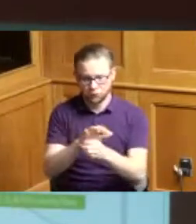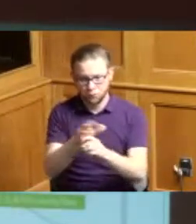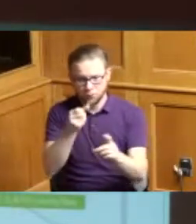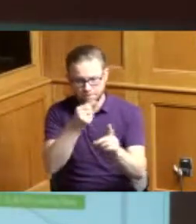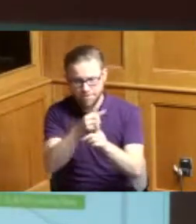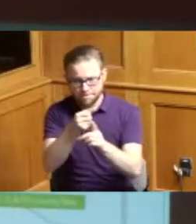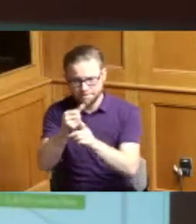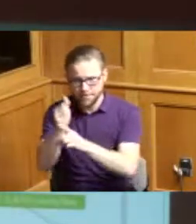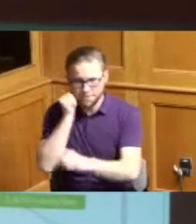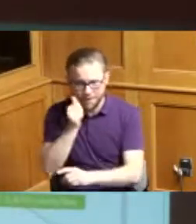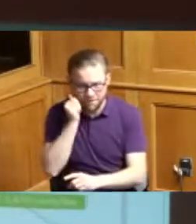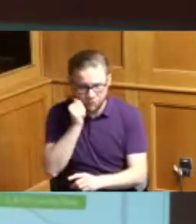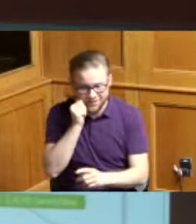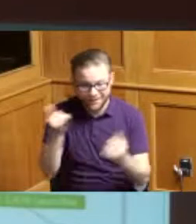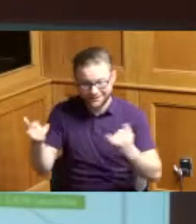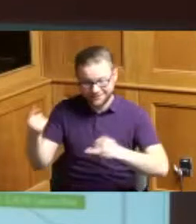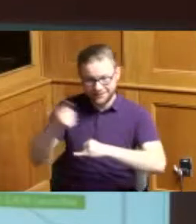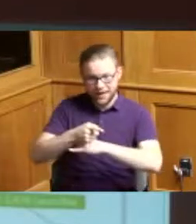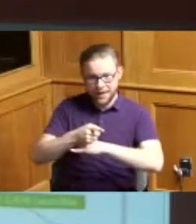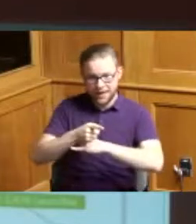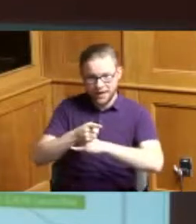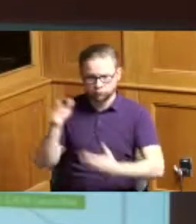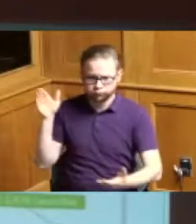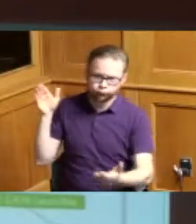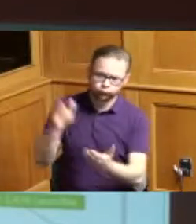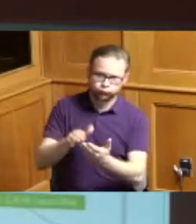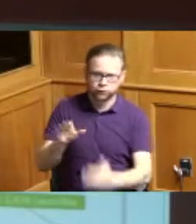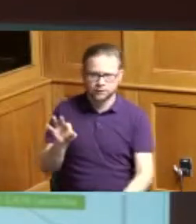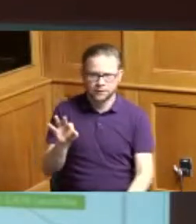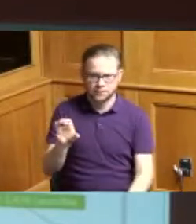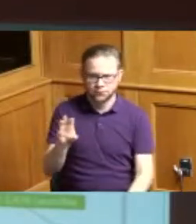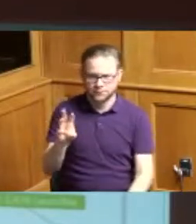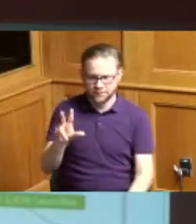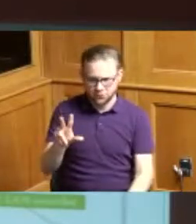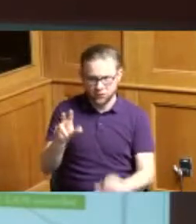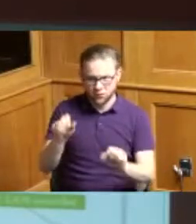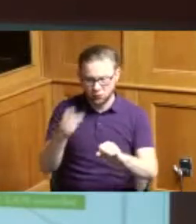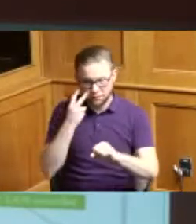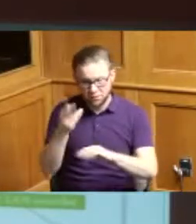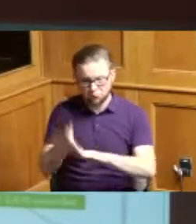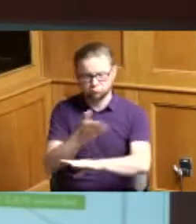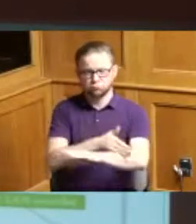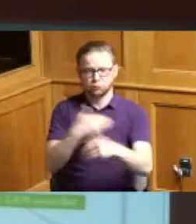today 963 so really puts it into perspective that we're heading in the right direction